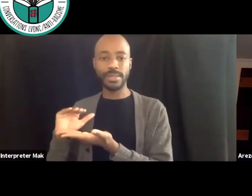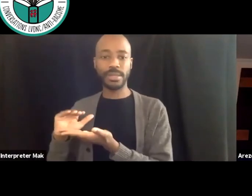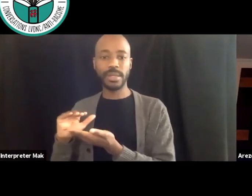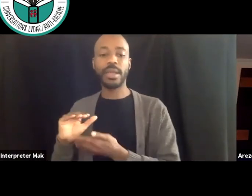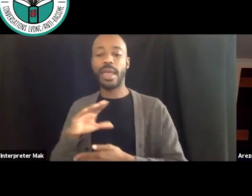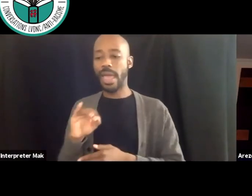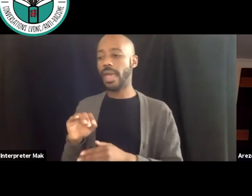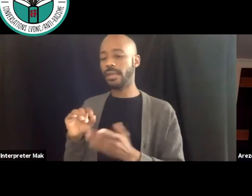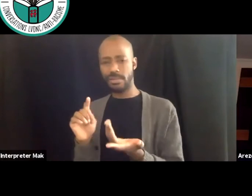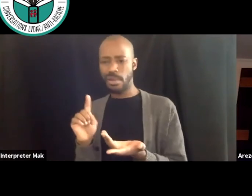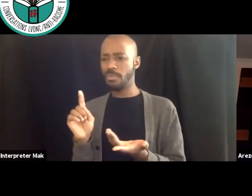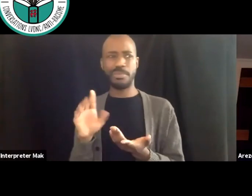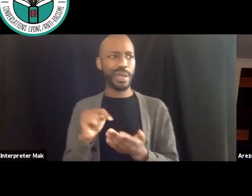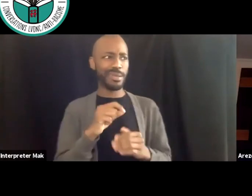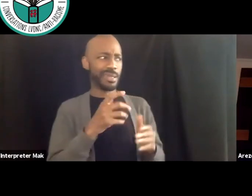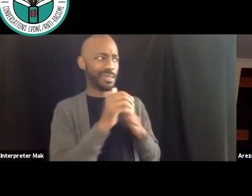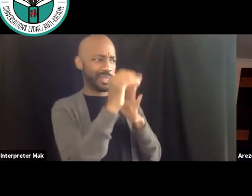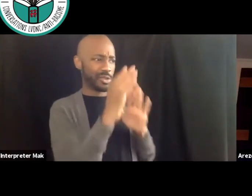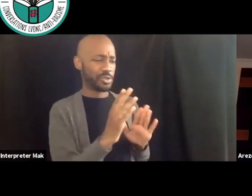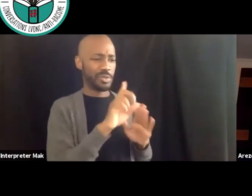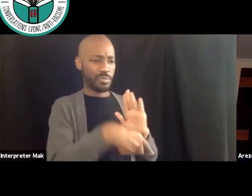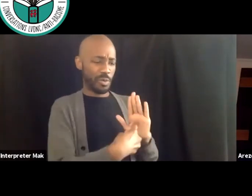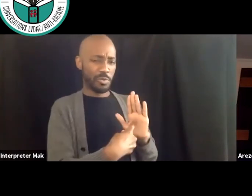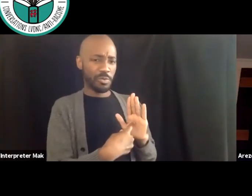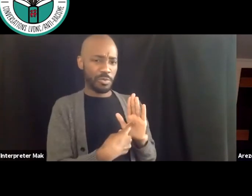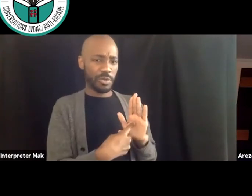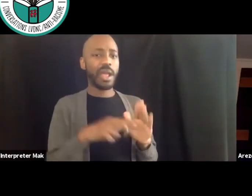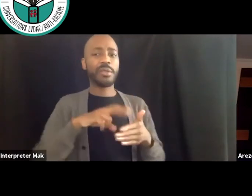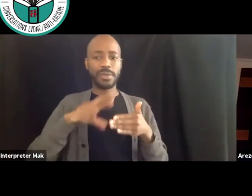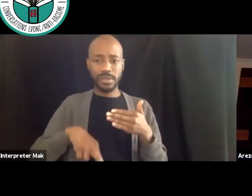and as a result, and because of again as a result of things that Chris mentioned